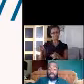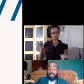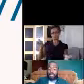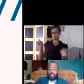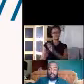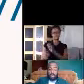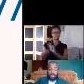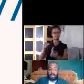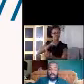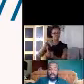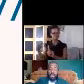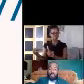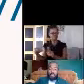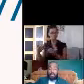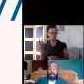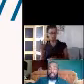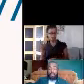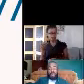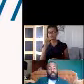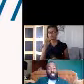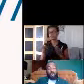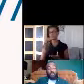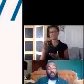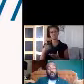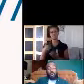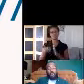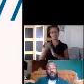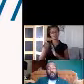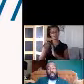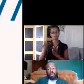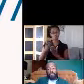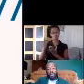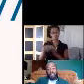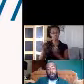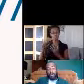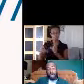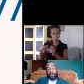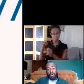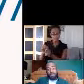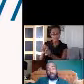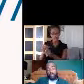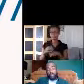several years. Maybe it's the way that we go, we go, we think about fund, about fund